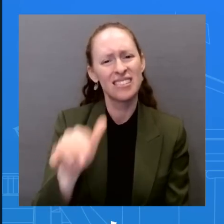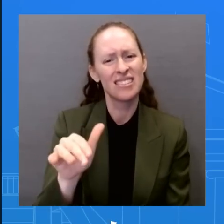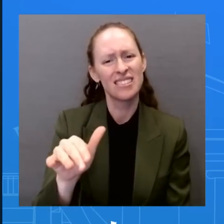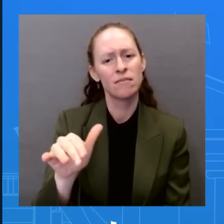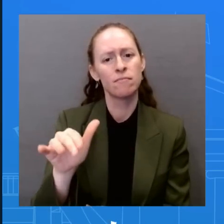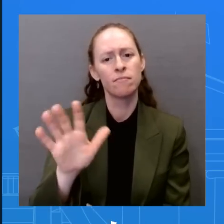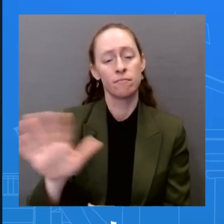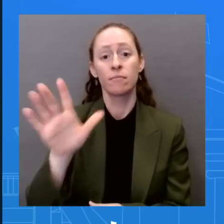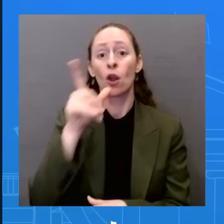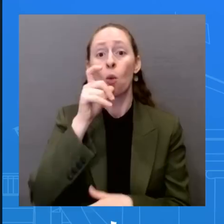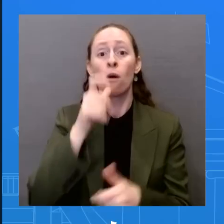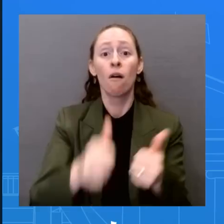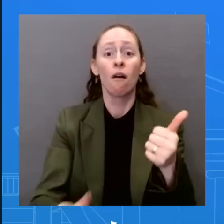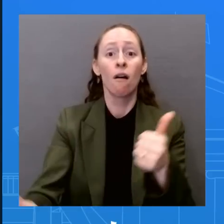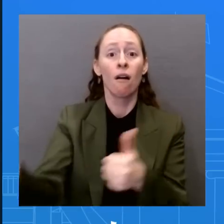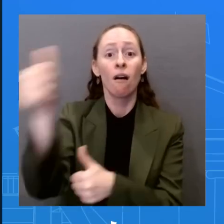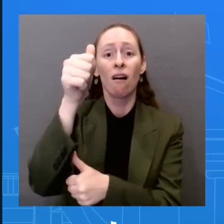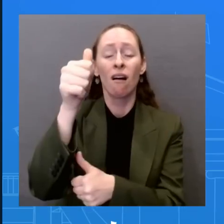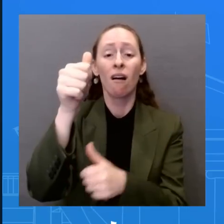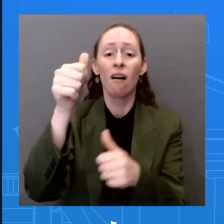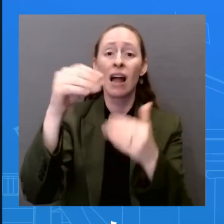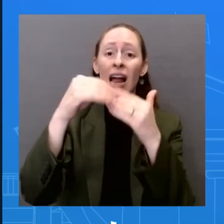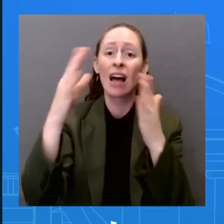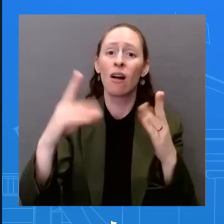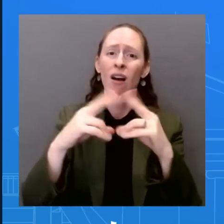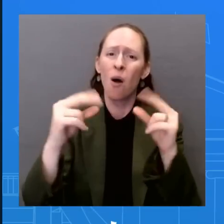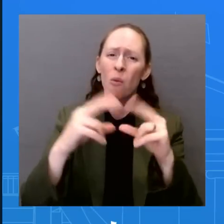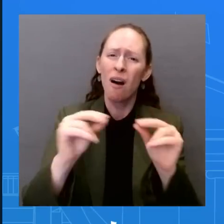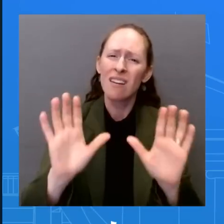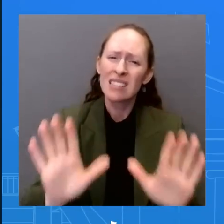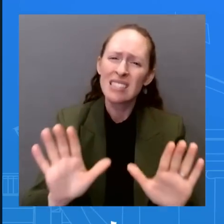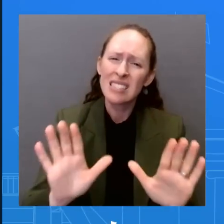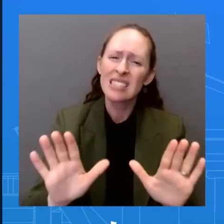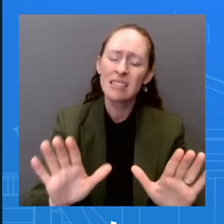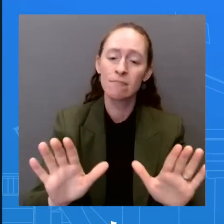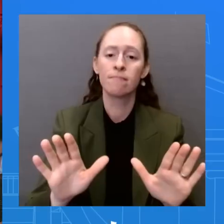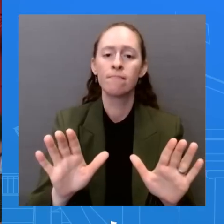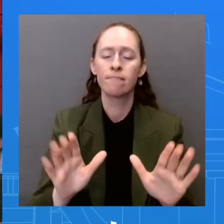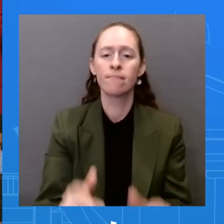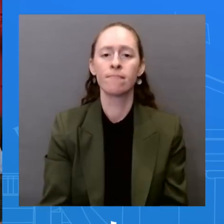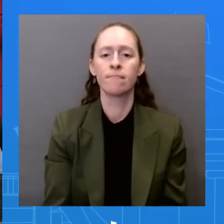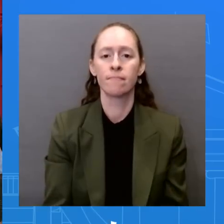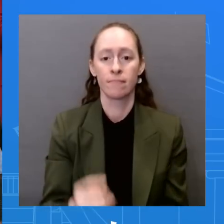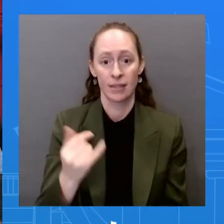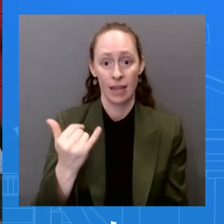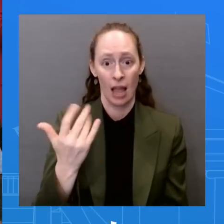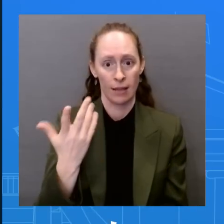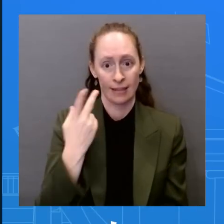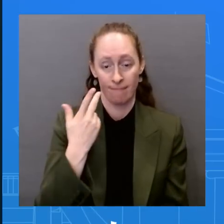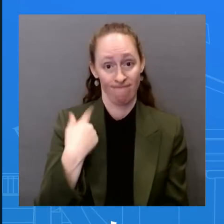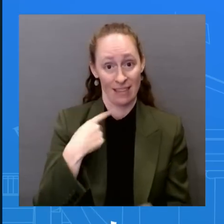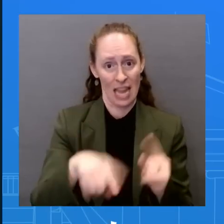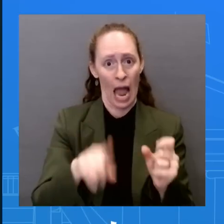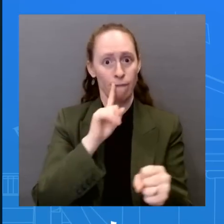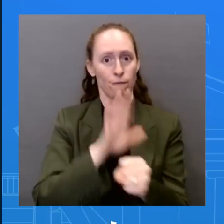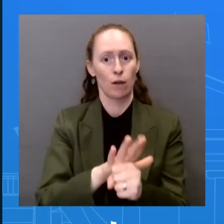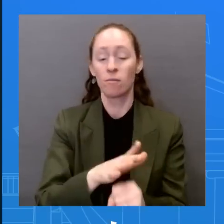But at this time, we don't have new actions to announce. The Press: So you're not confirming that you're stopping imports? >> Ms. Jean-Pierre: I just don't have any new actions to announce. The Press: Thank you. >> Ms. Jean-Pierre: But I --